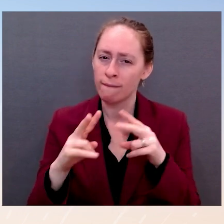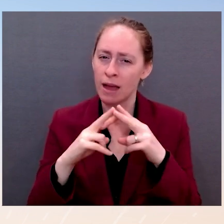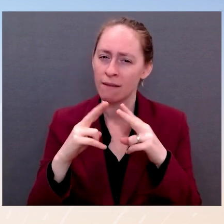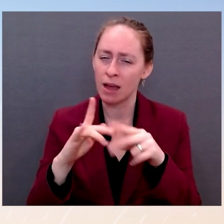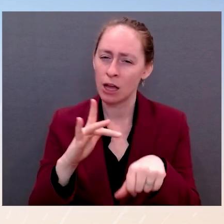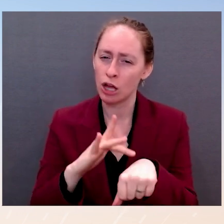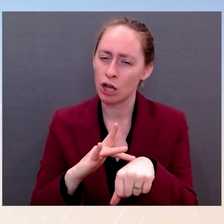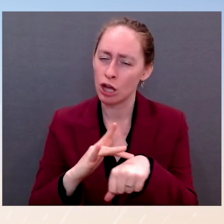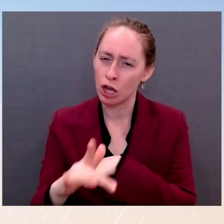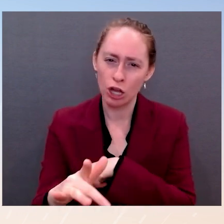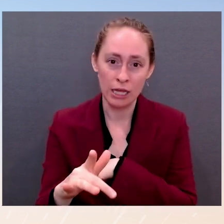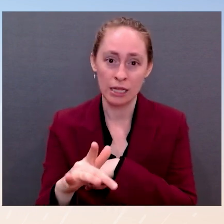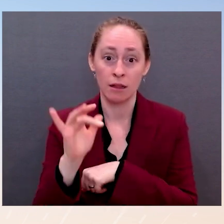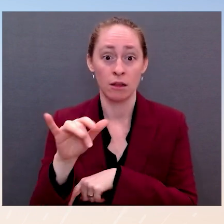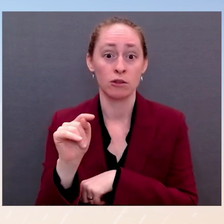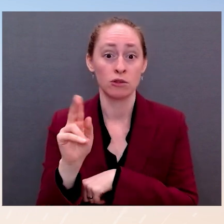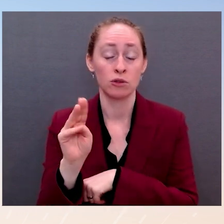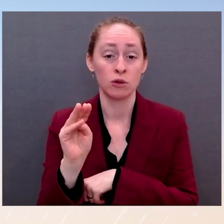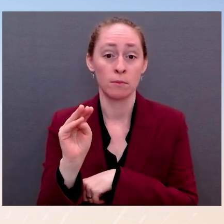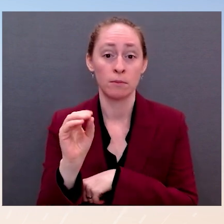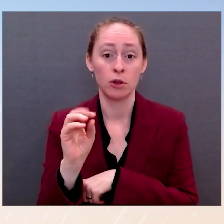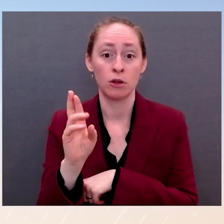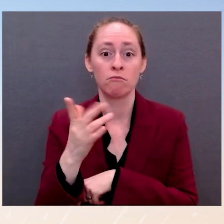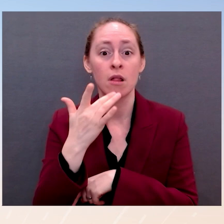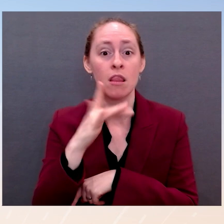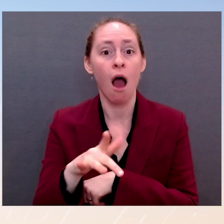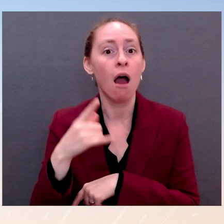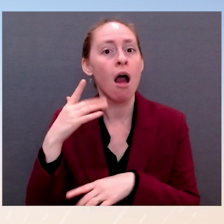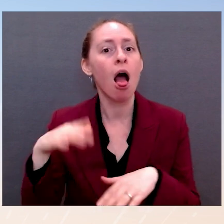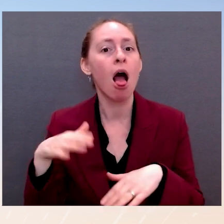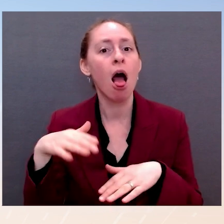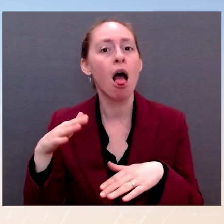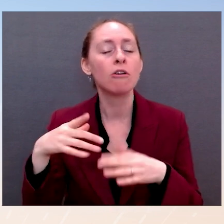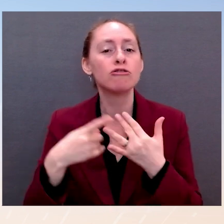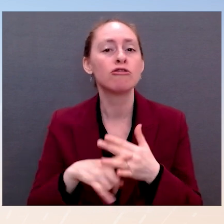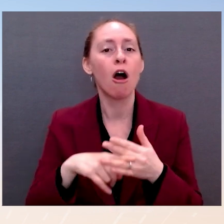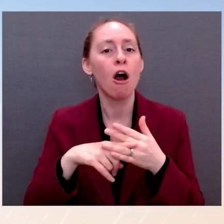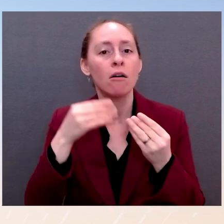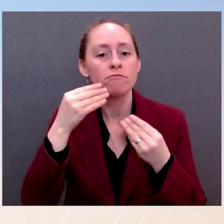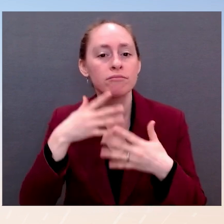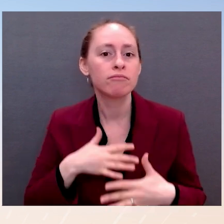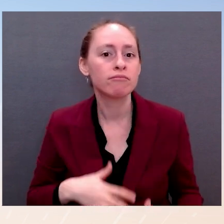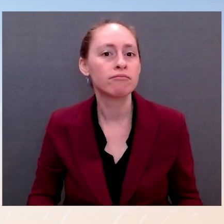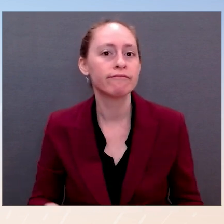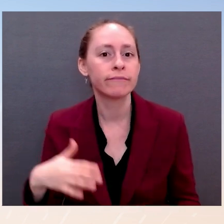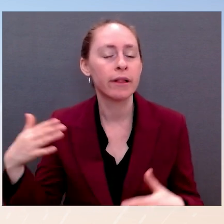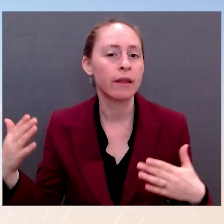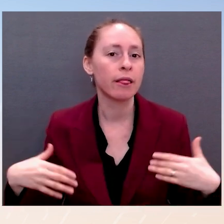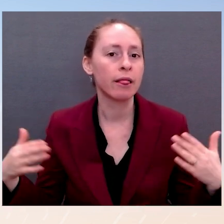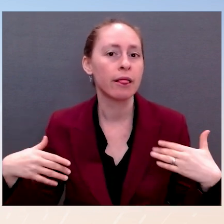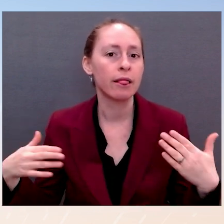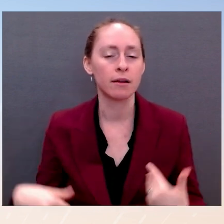and it luckily hadn't entered my bloodstream. But if they hadn't caught it when they did, it might have been too late when they actually did.